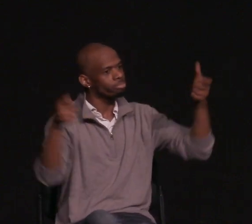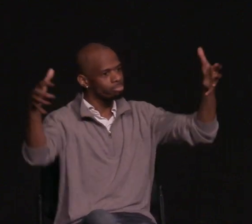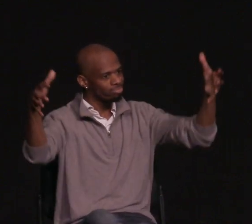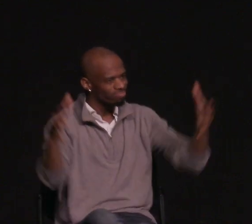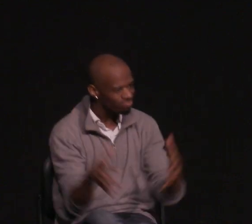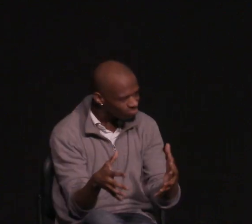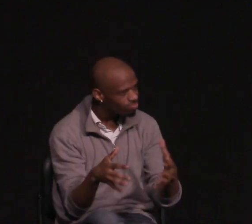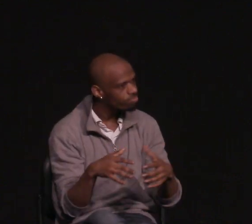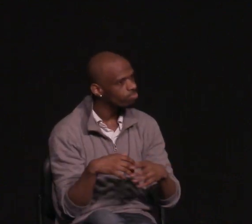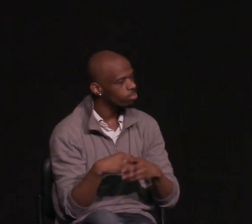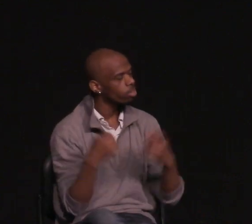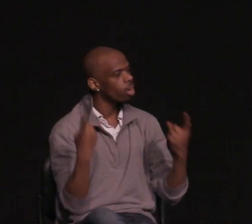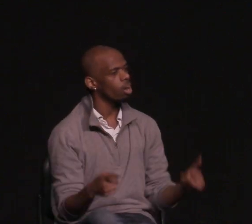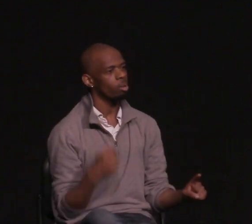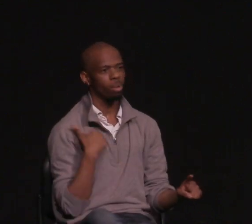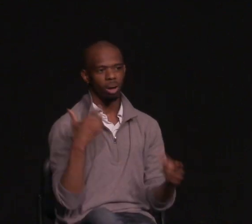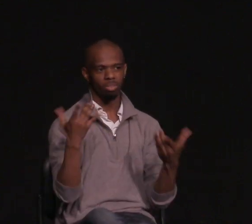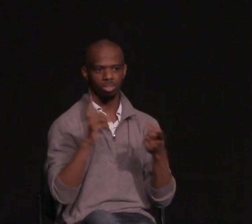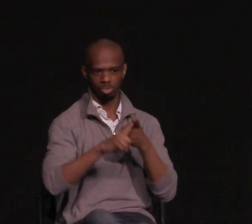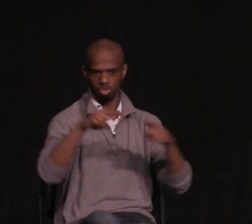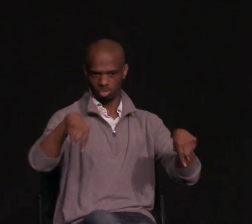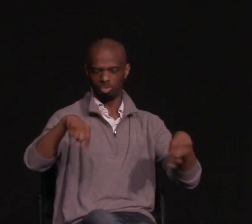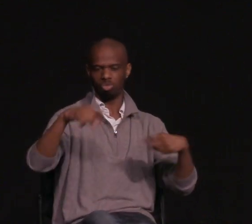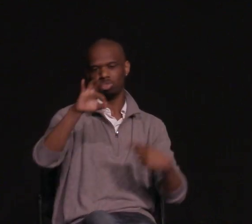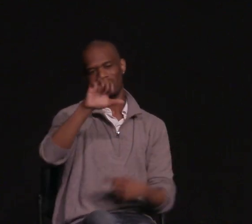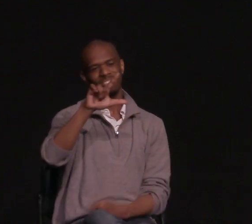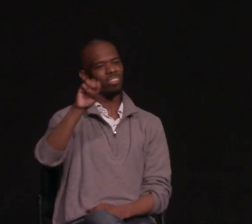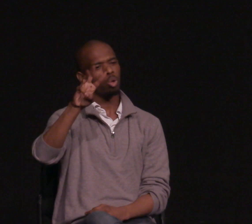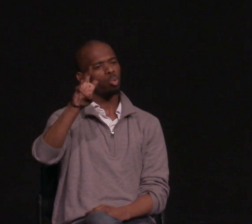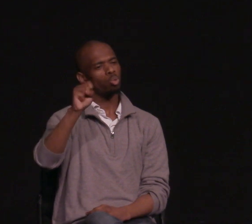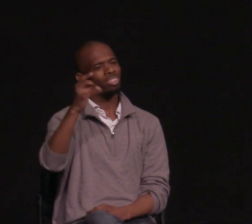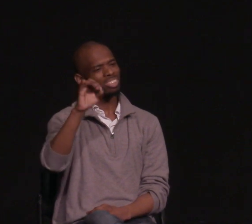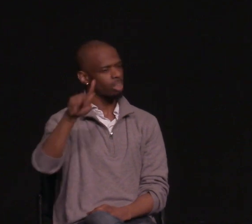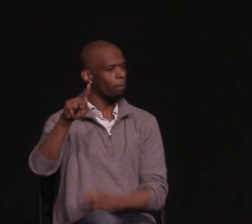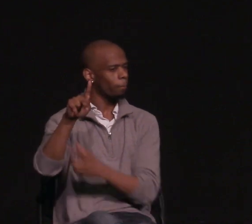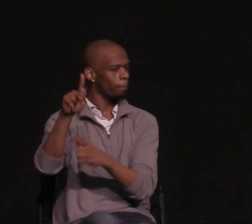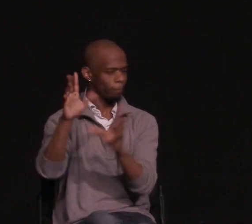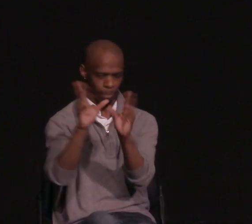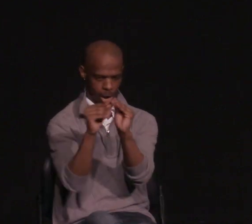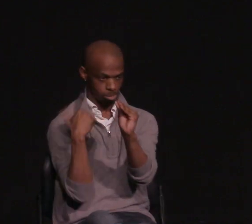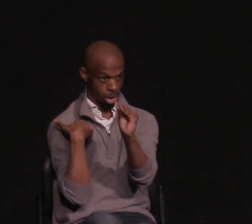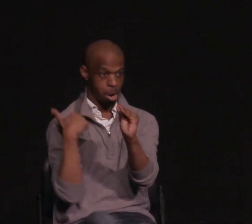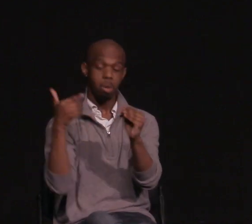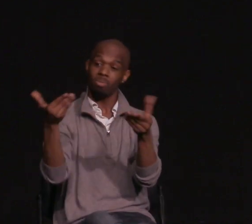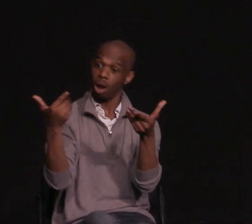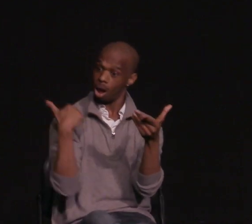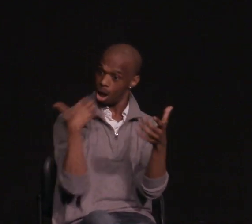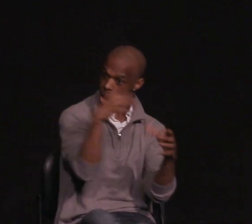I knew I wanted to focus on a project that I had been thinking about for years, inspired by the Data Visualizations created by